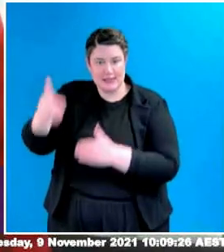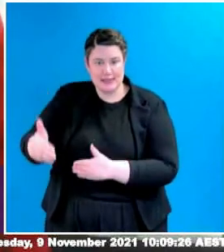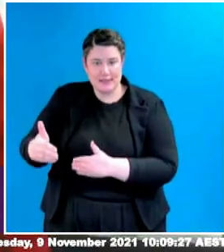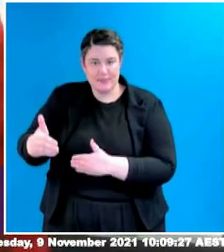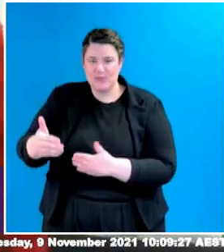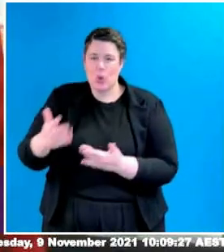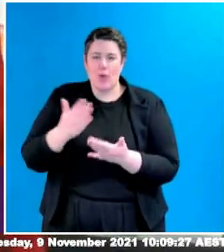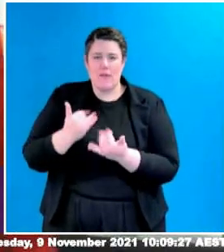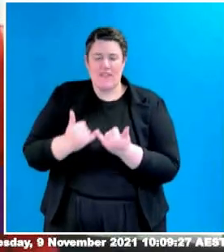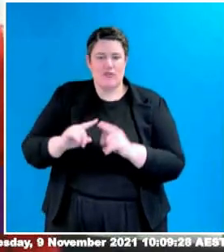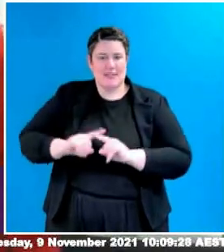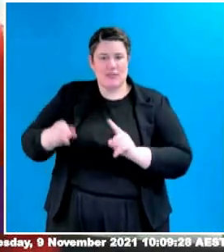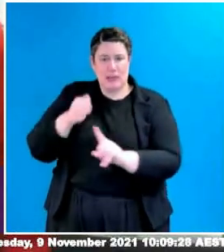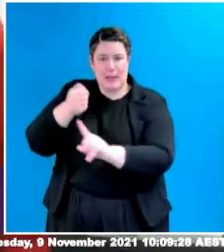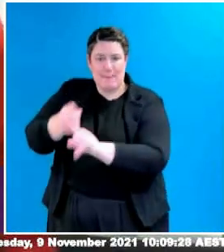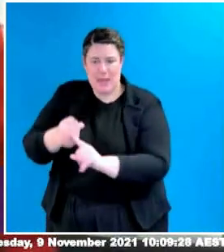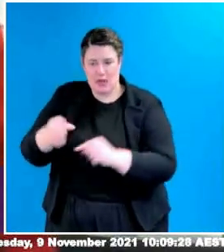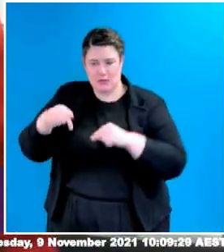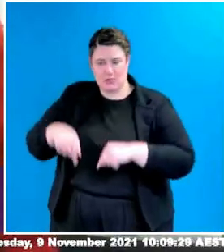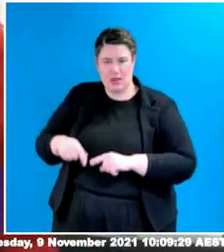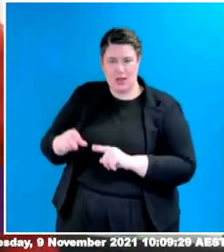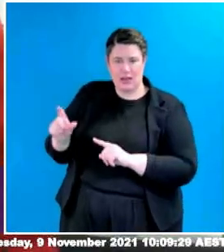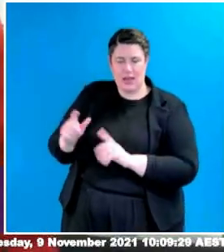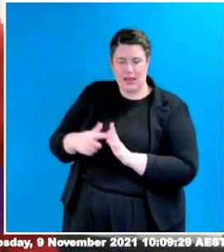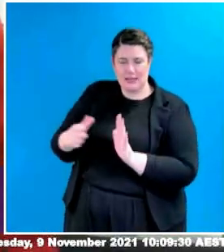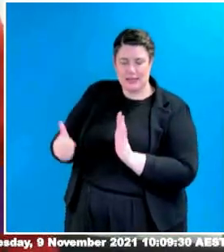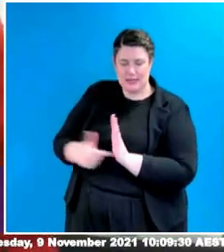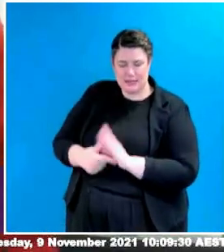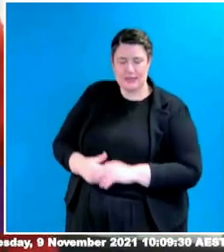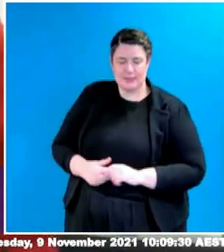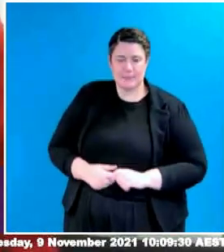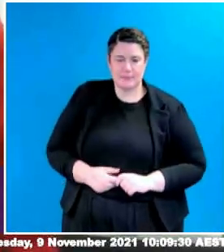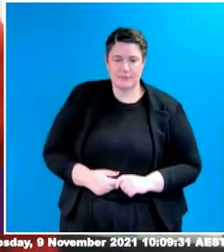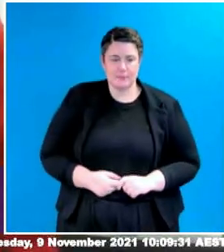very different impact, compared to the ACT.